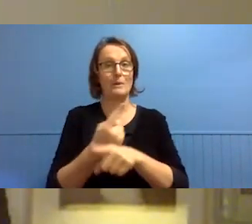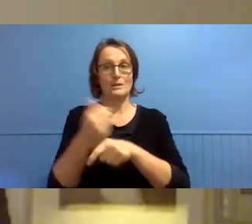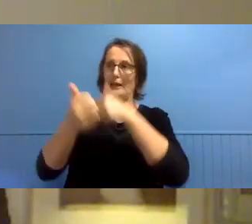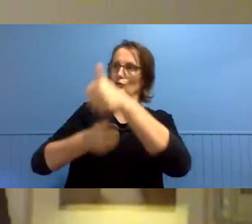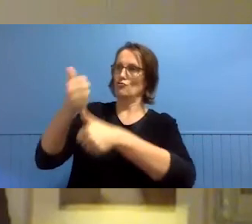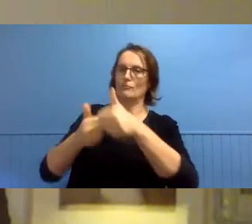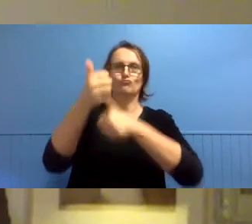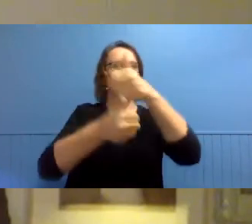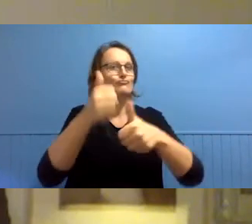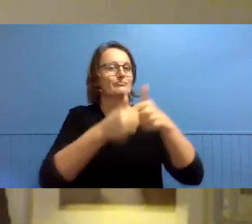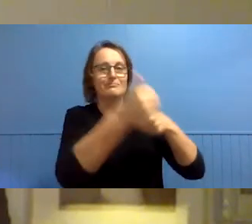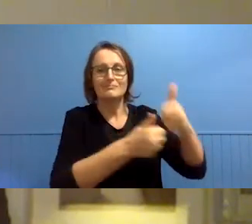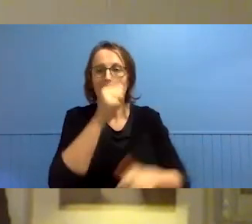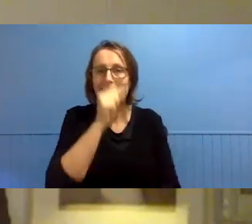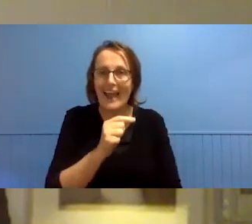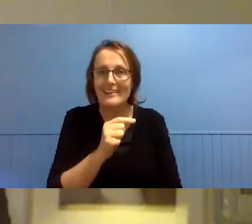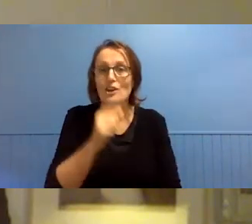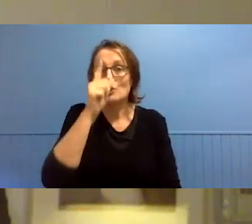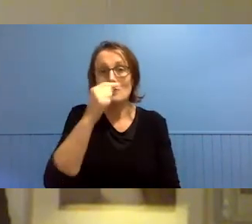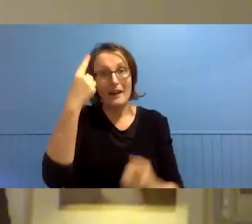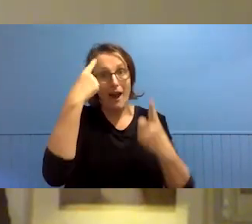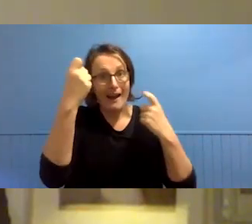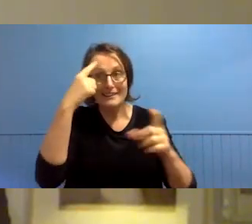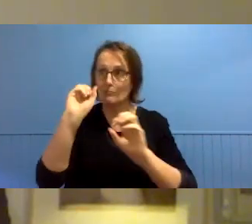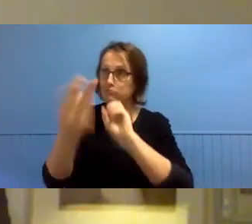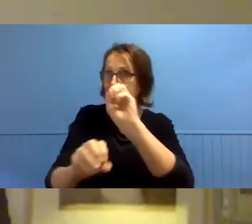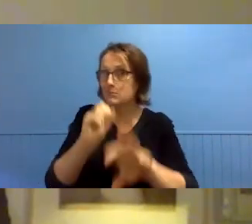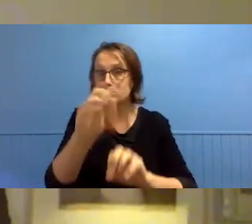recipients of the awards, even give your ideas about why it's important